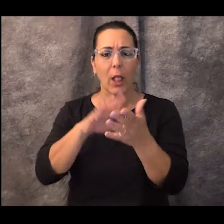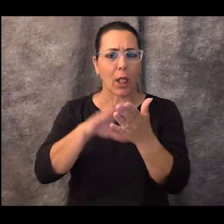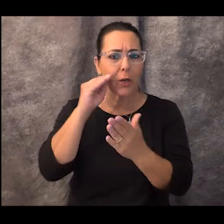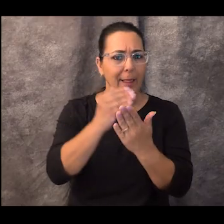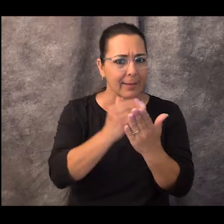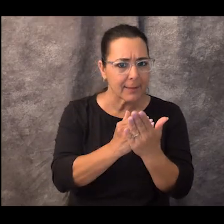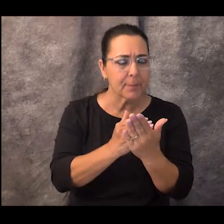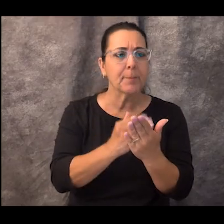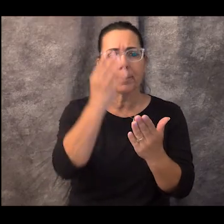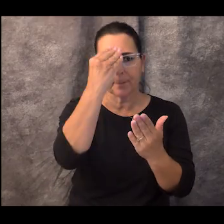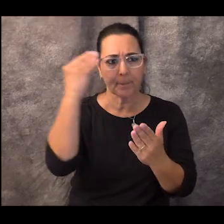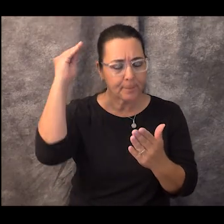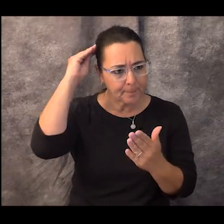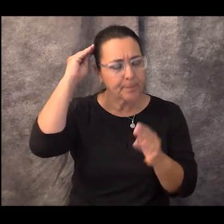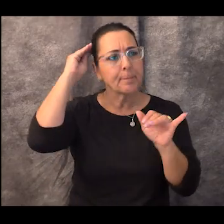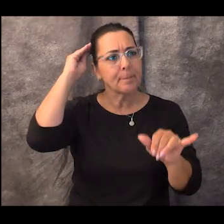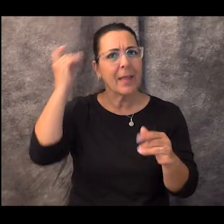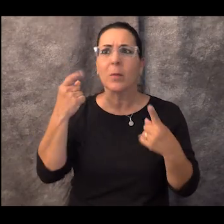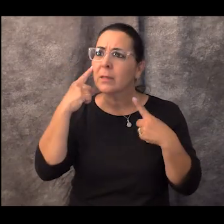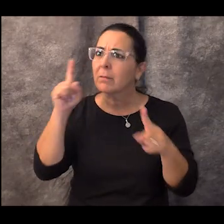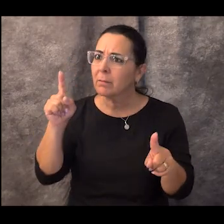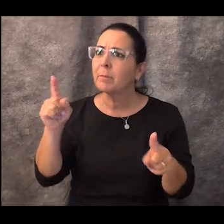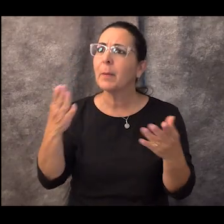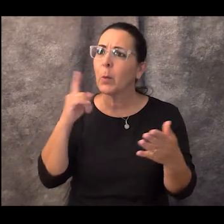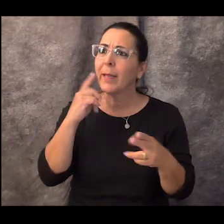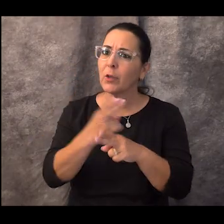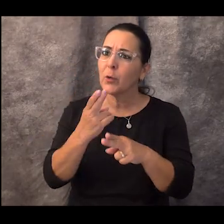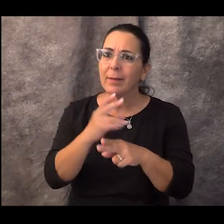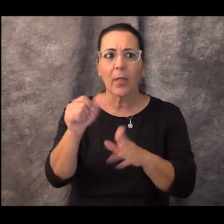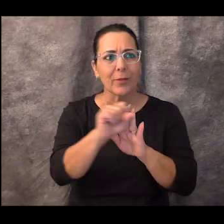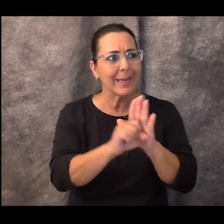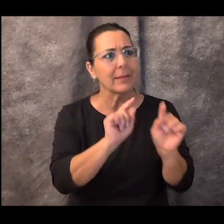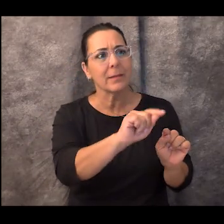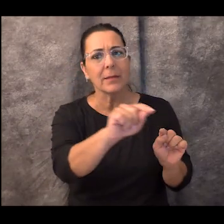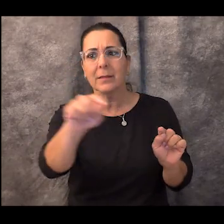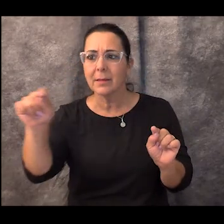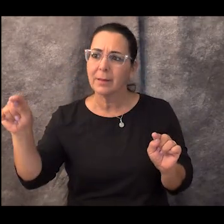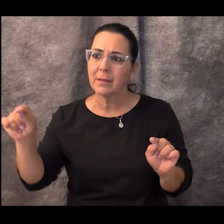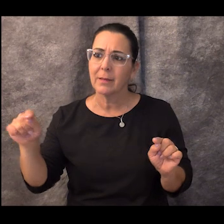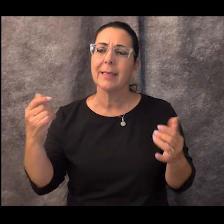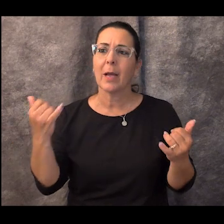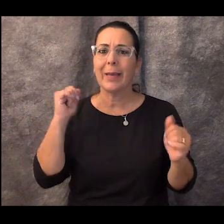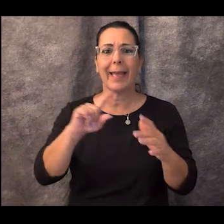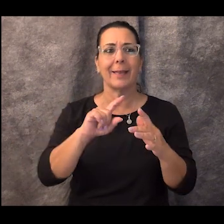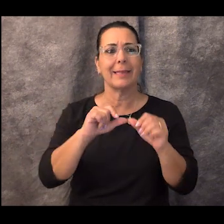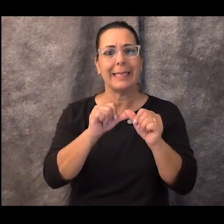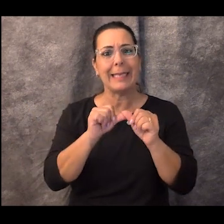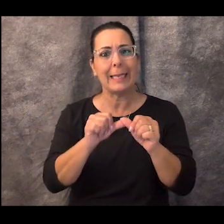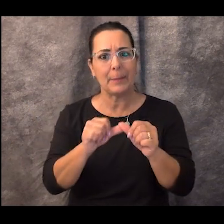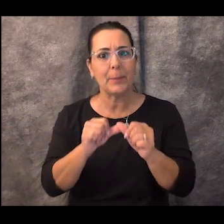and we share them with other states, I think we could kind of keep moving the ball down the field. I don't know where a sports metaphor came from, Eric.